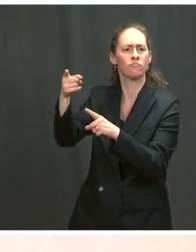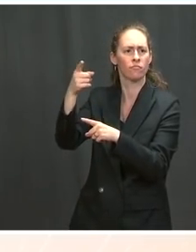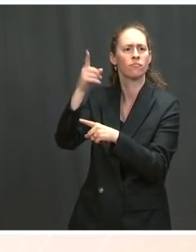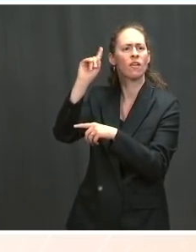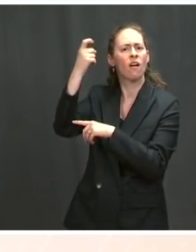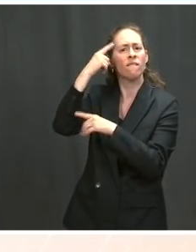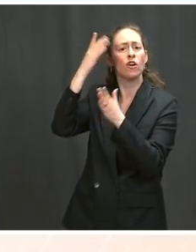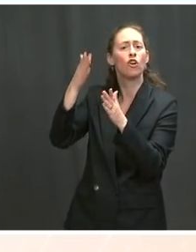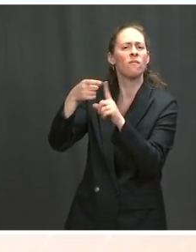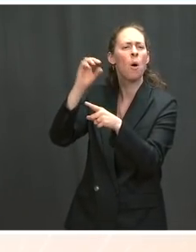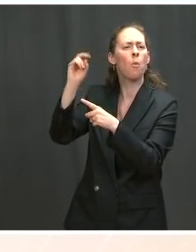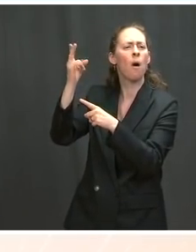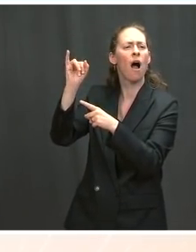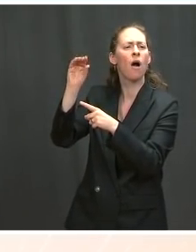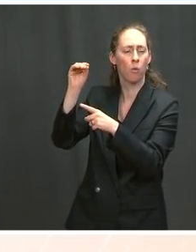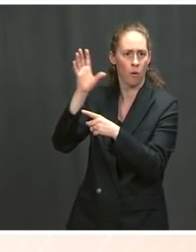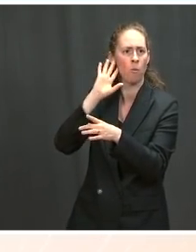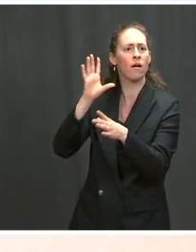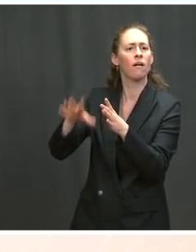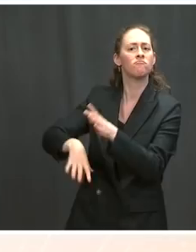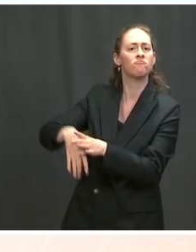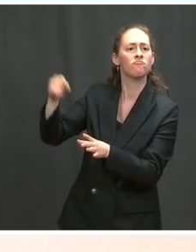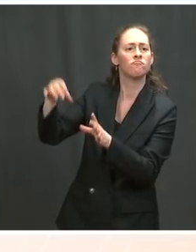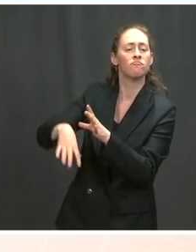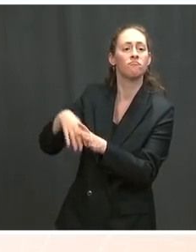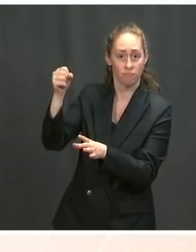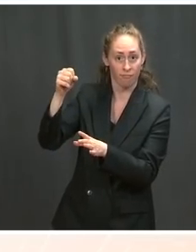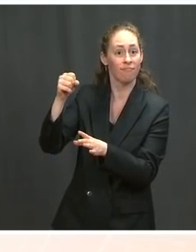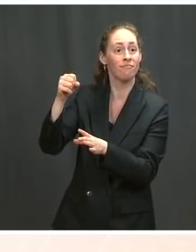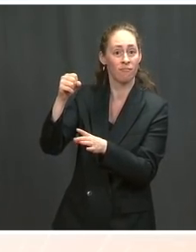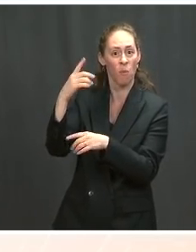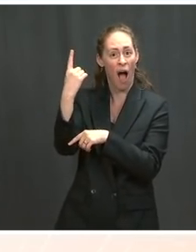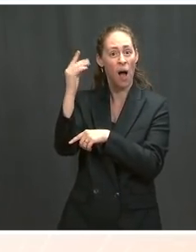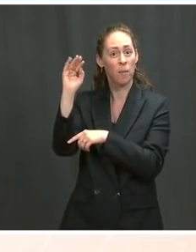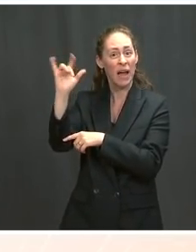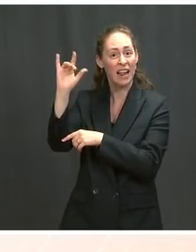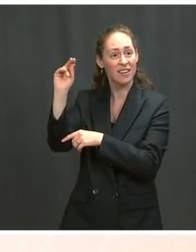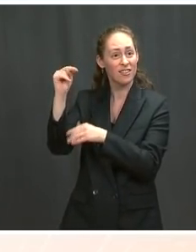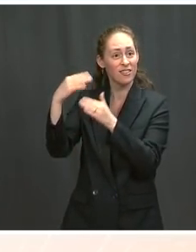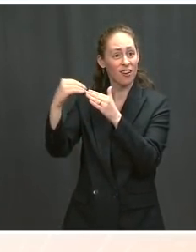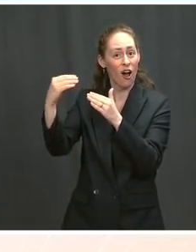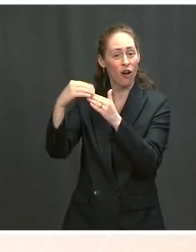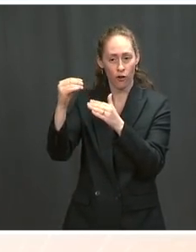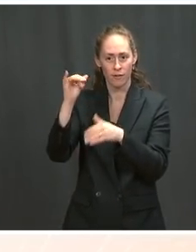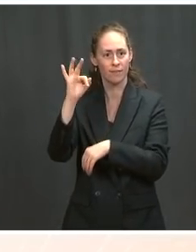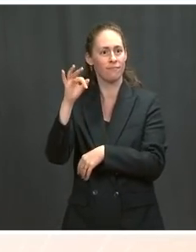who've received at least one dose of the COVID-19 vaccine. What does the White House think of that idea?